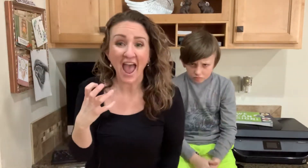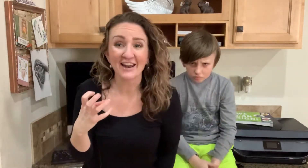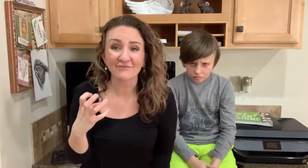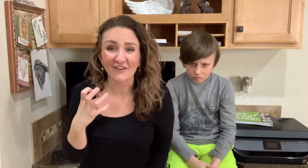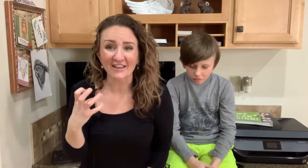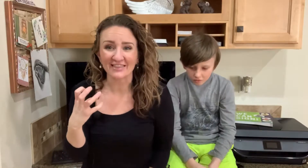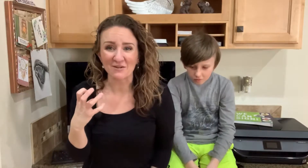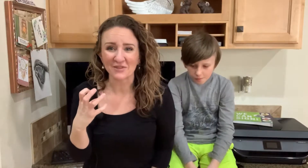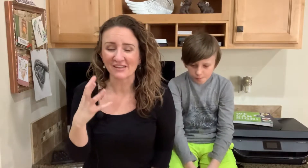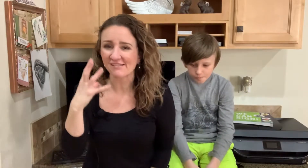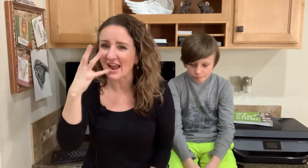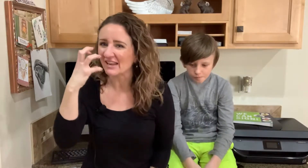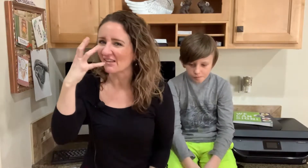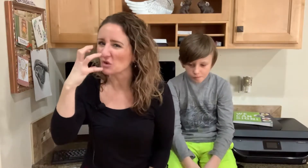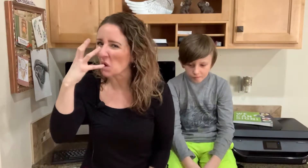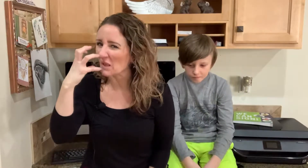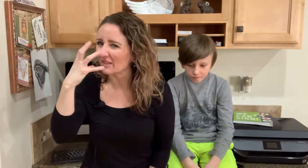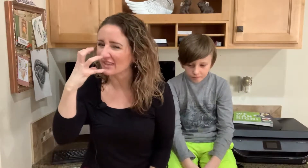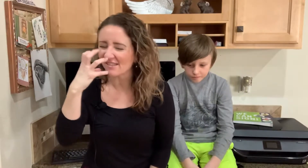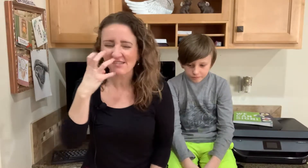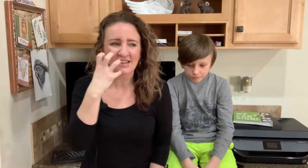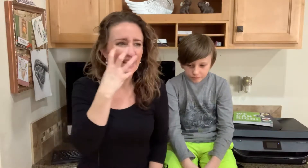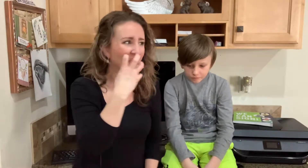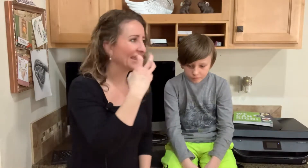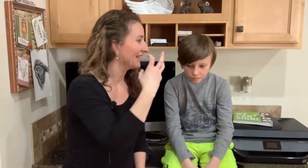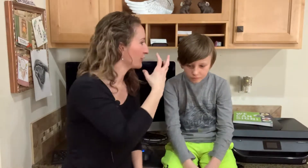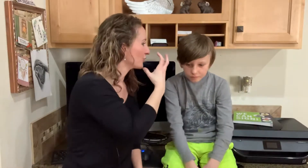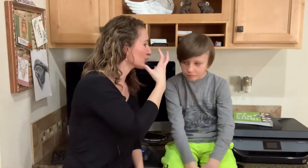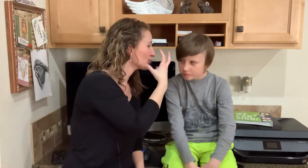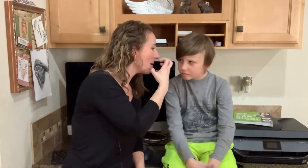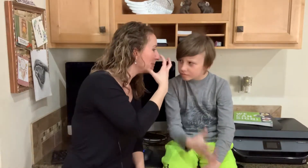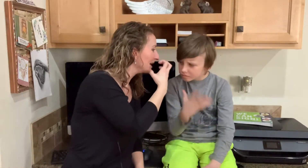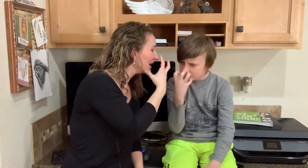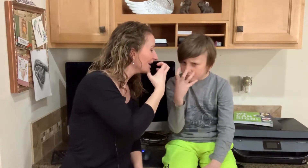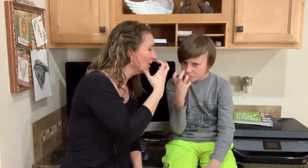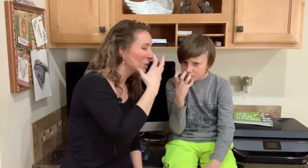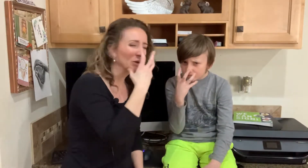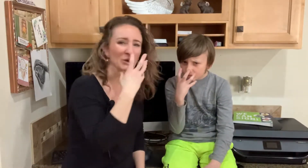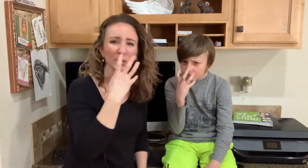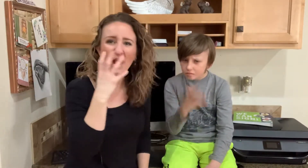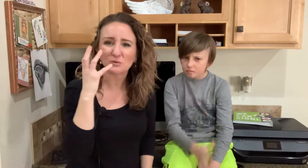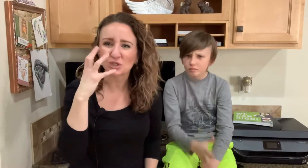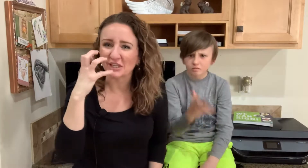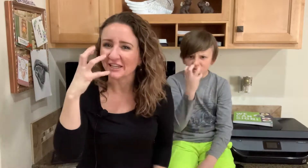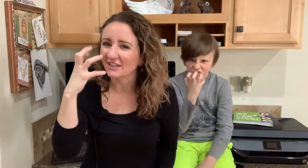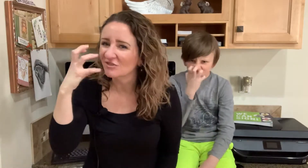And the fun thing with the sign is, if you go like this, it's grumpy or grouchy.